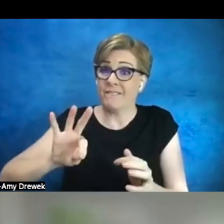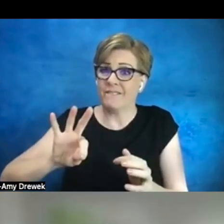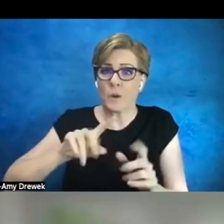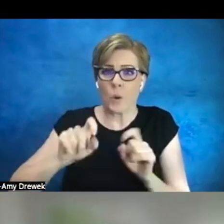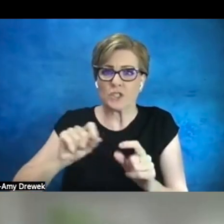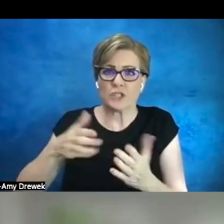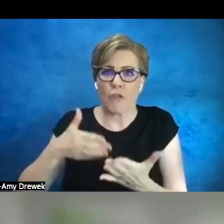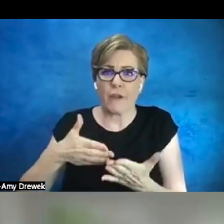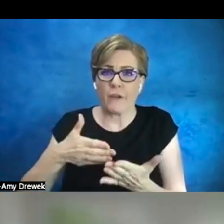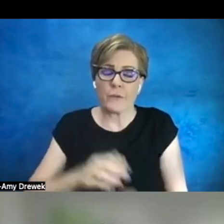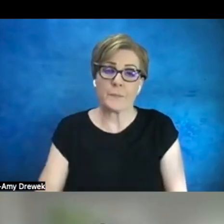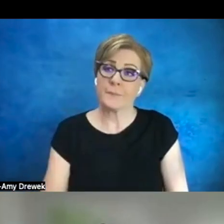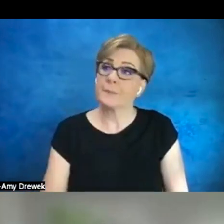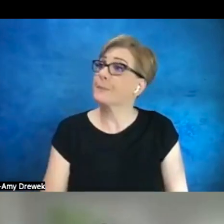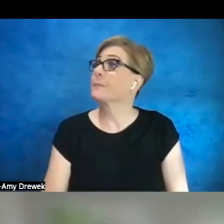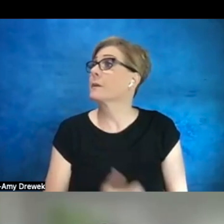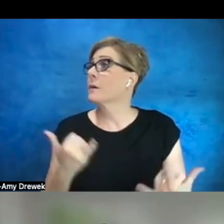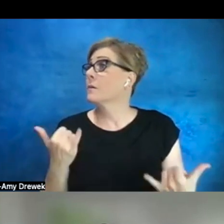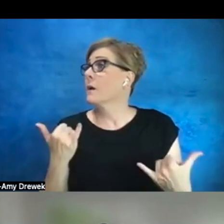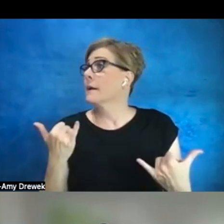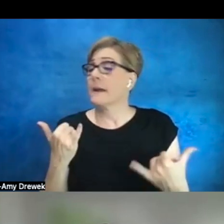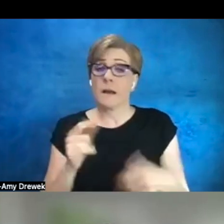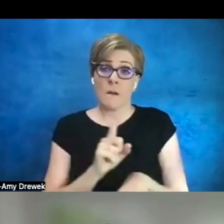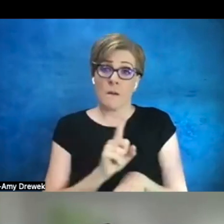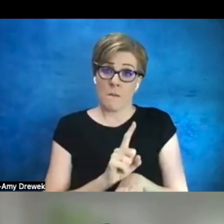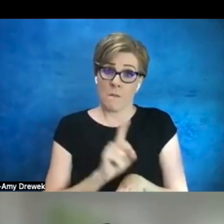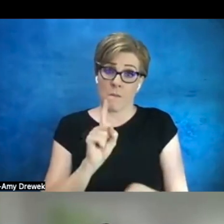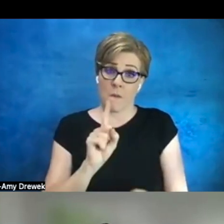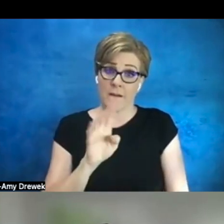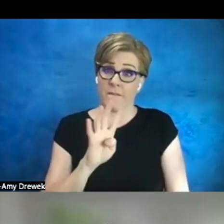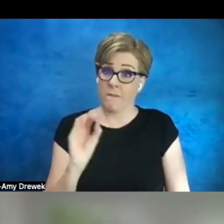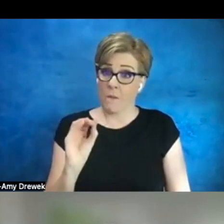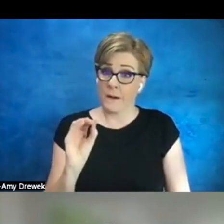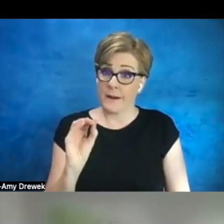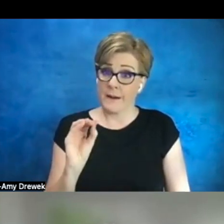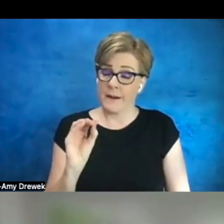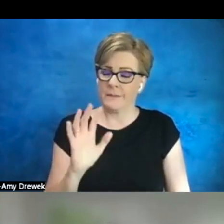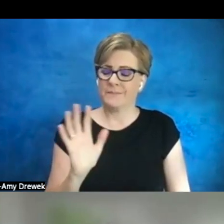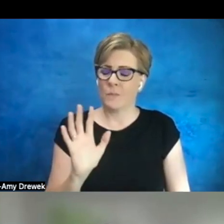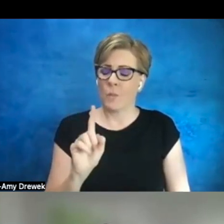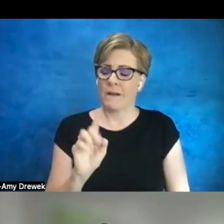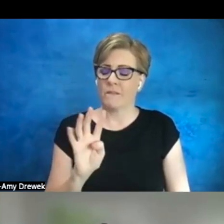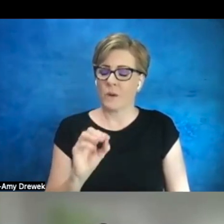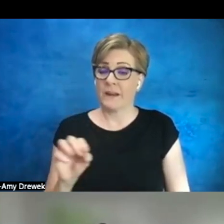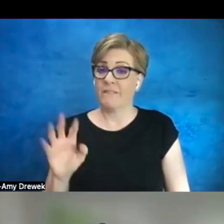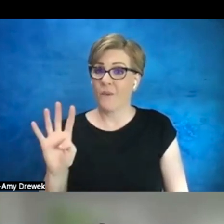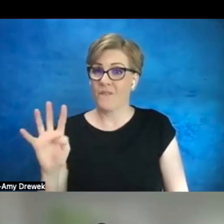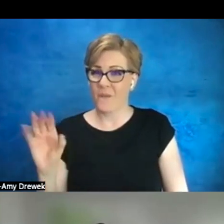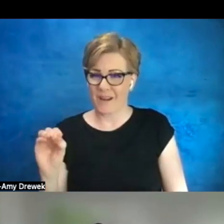So it is -- we are at the 40-minute mark. And so I'm going to ask folks to have about